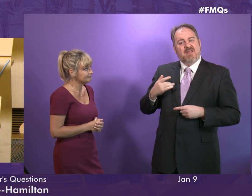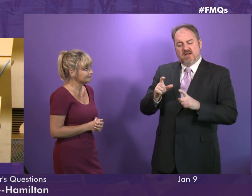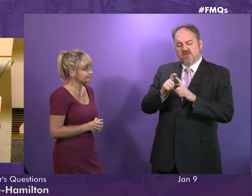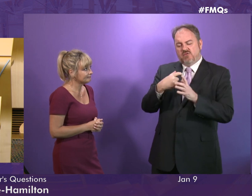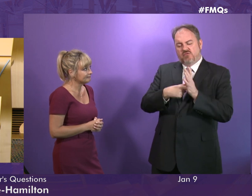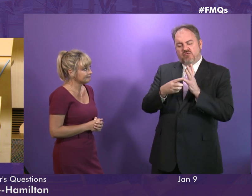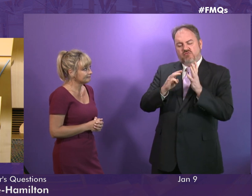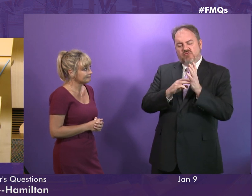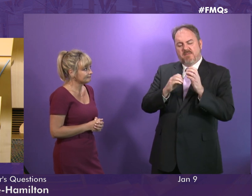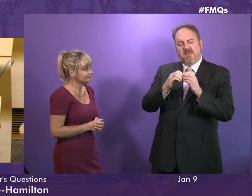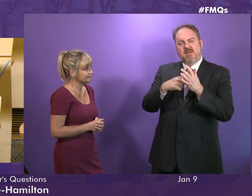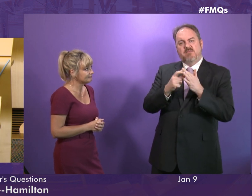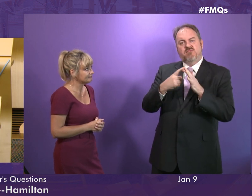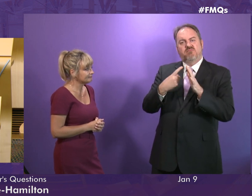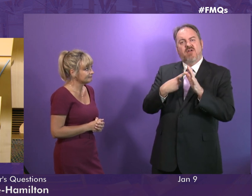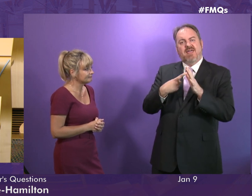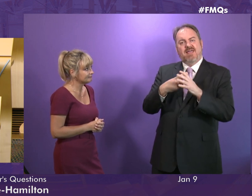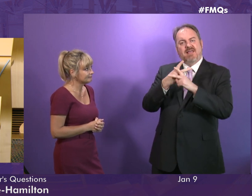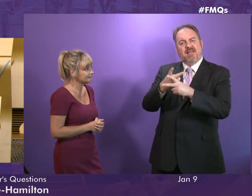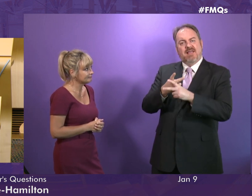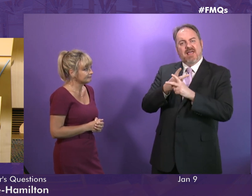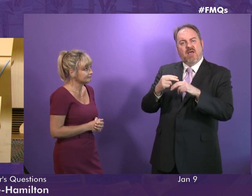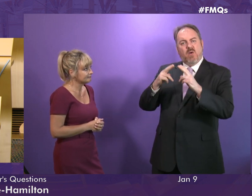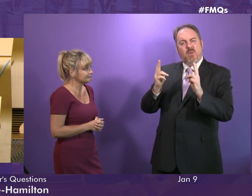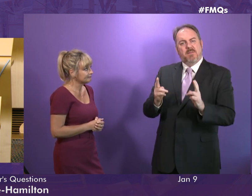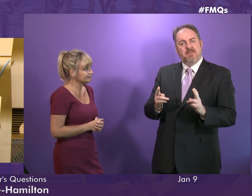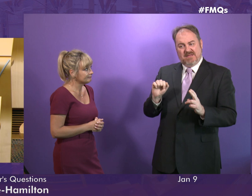home, which is run by the City of Edinburgh Council. A social work report raised concerns